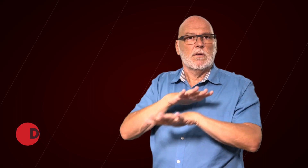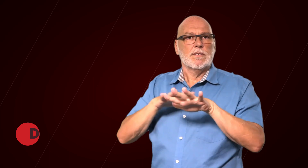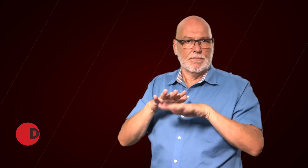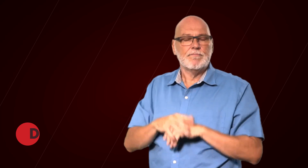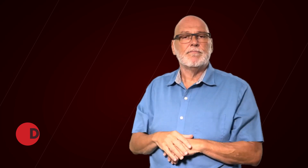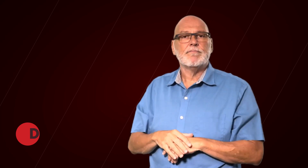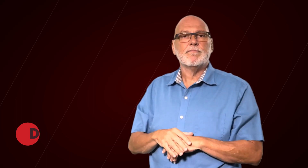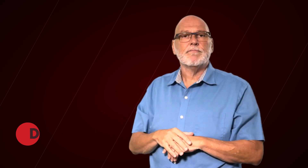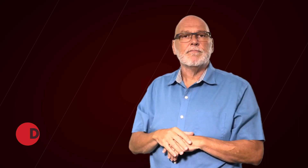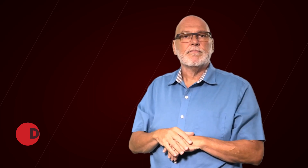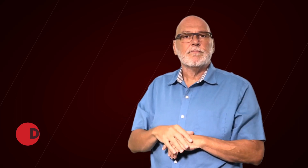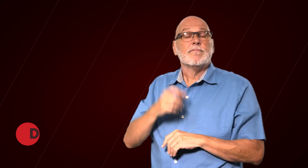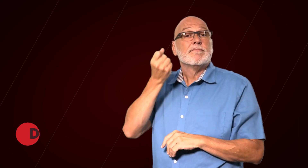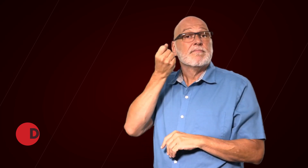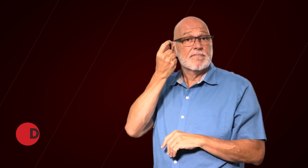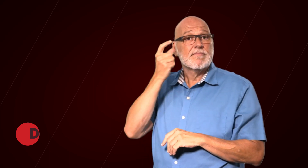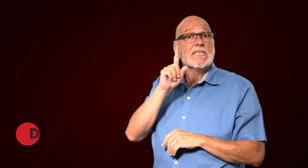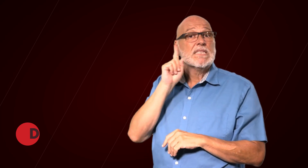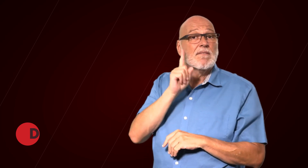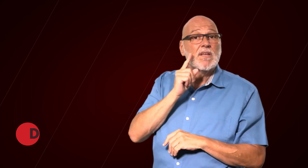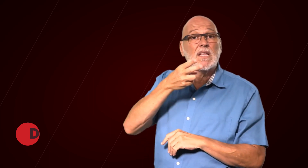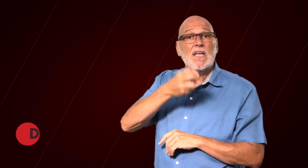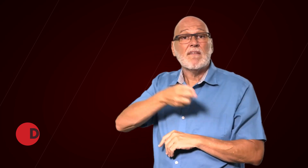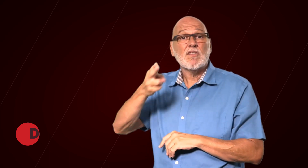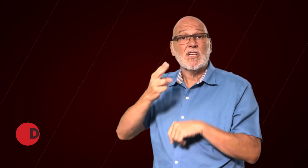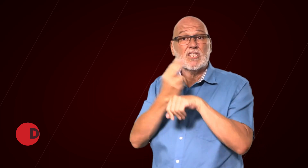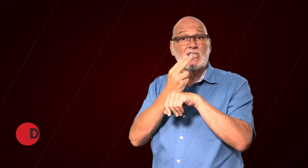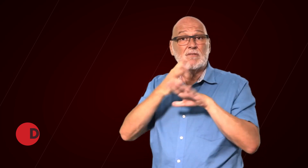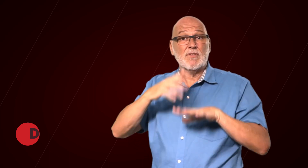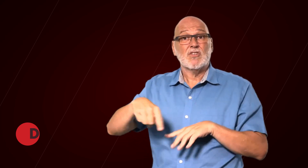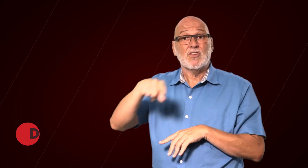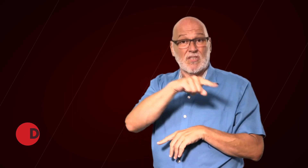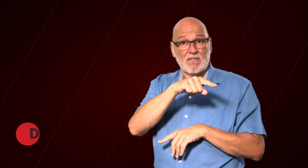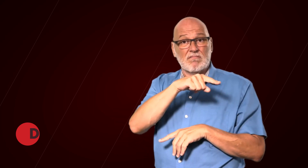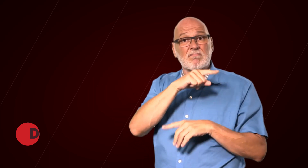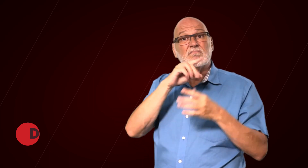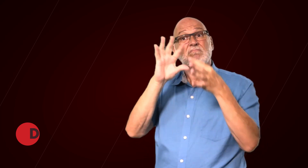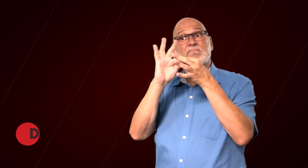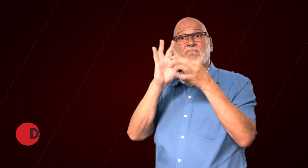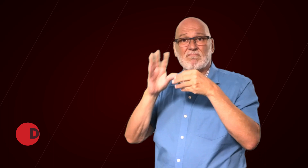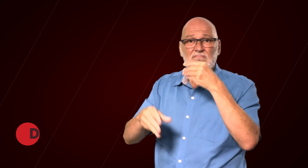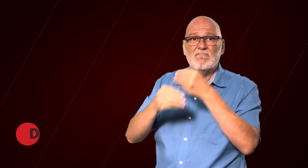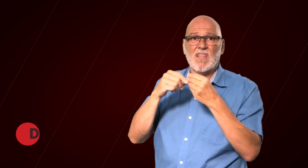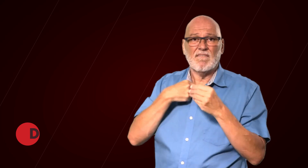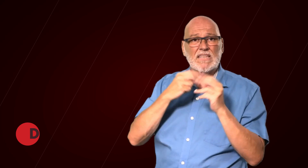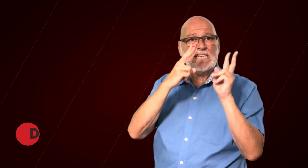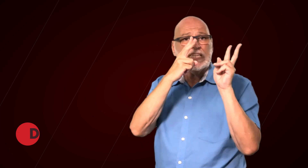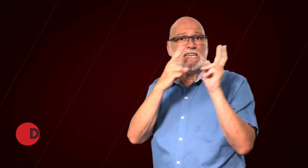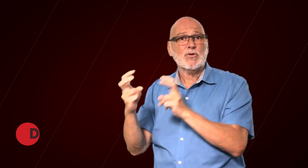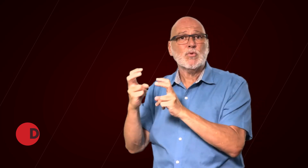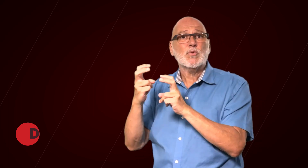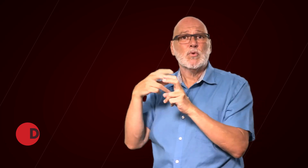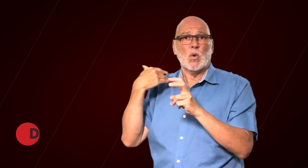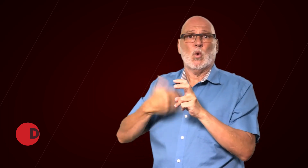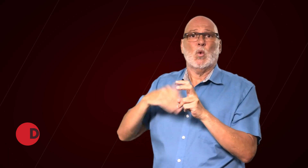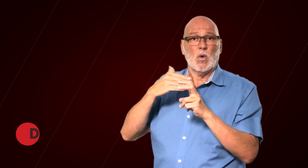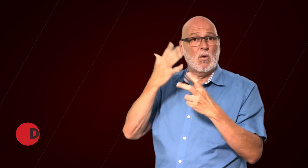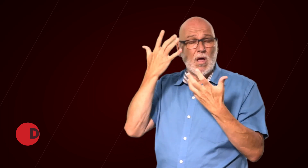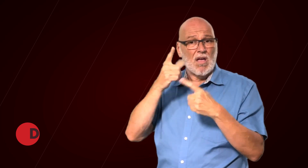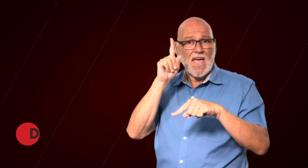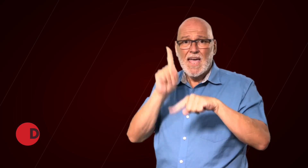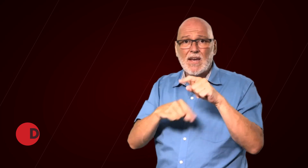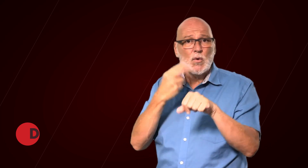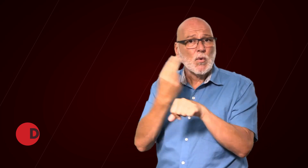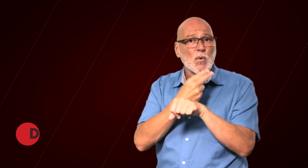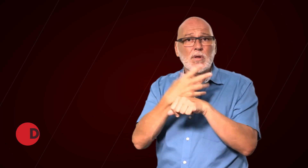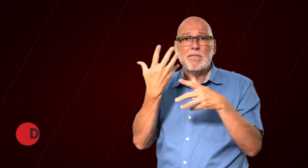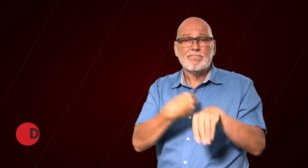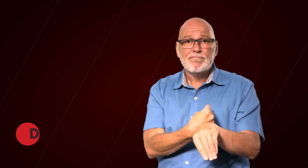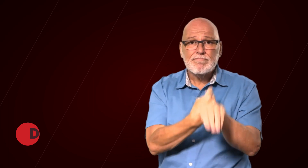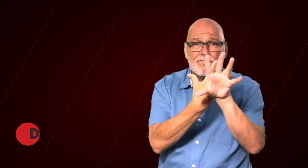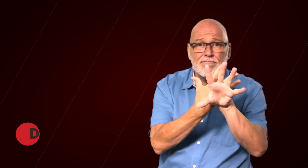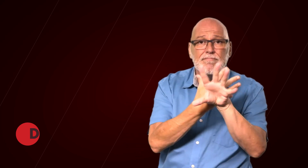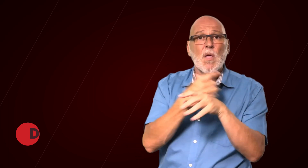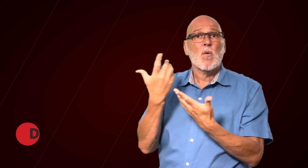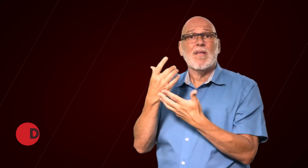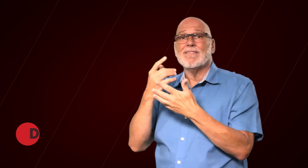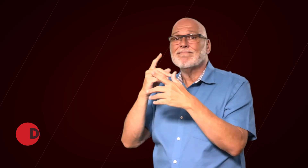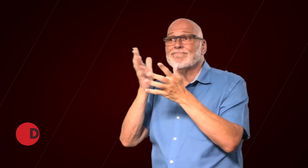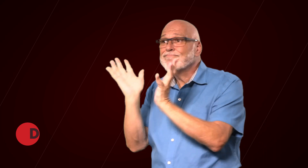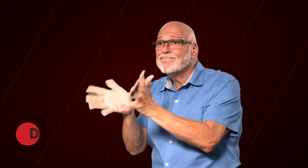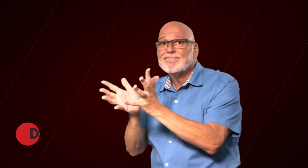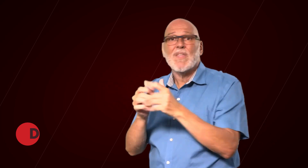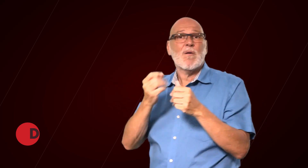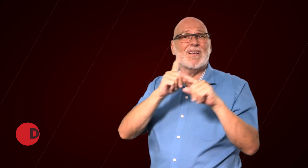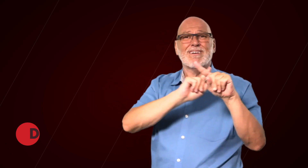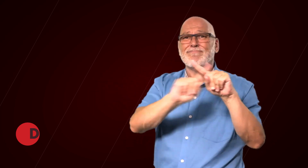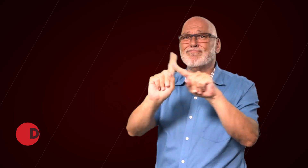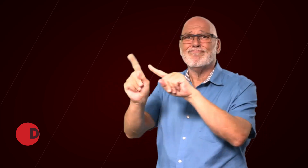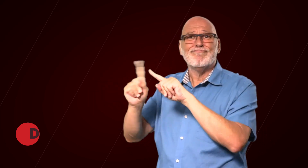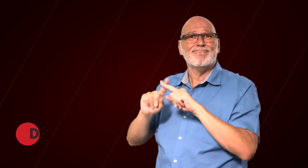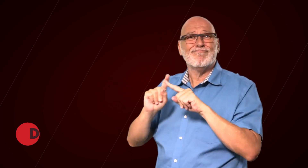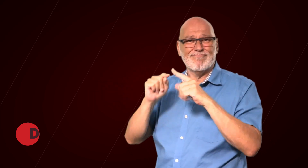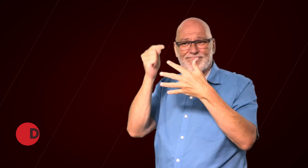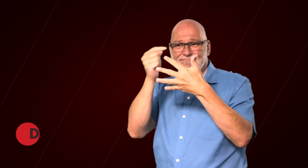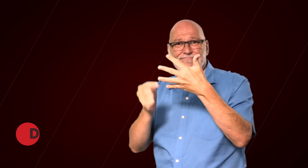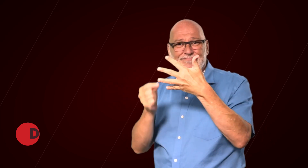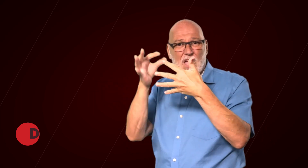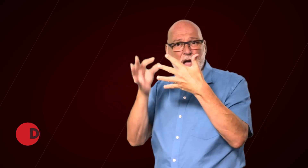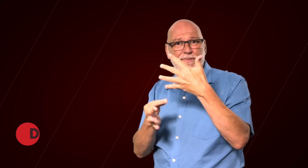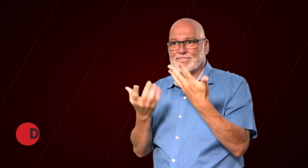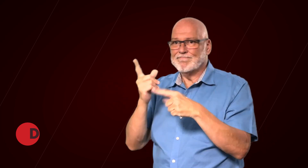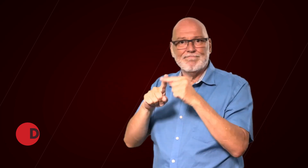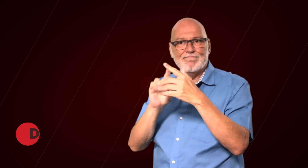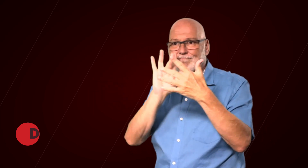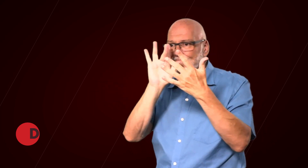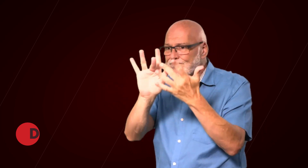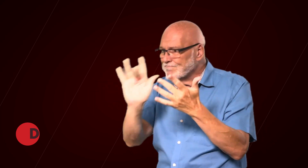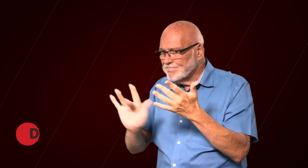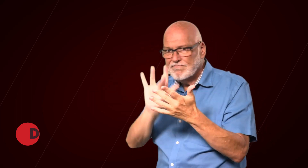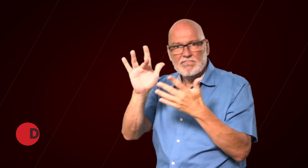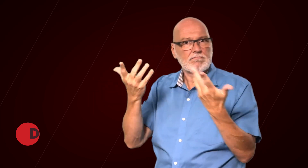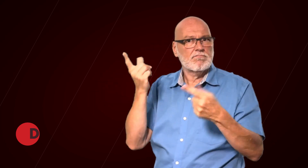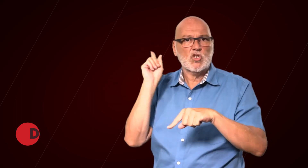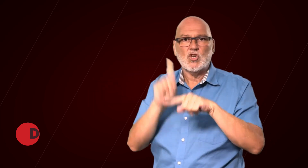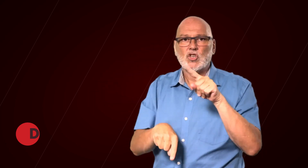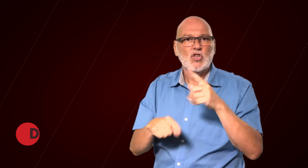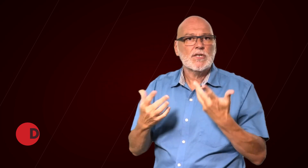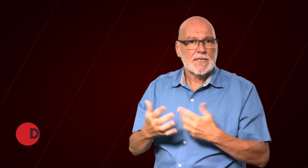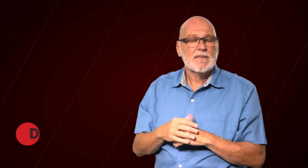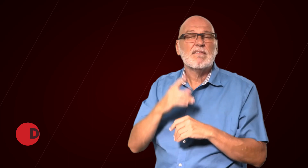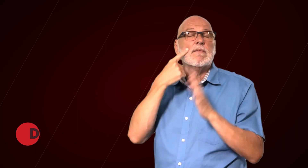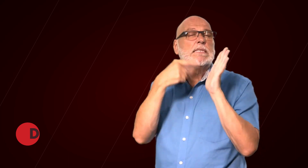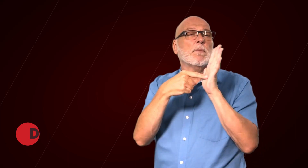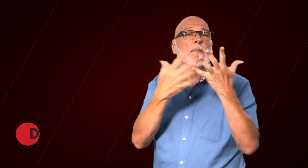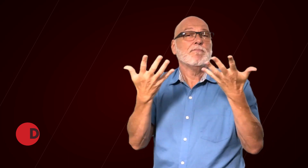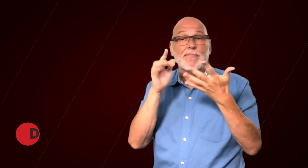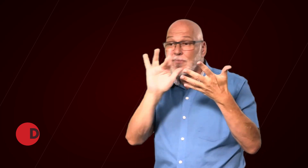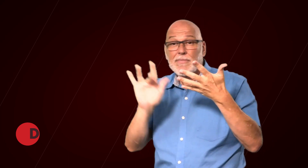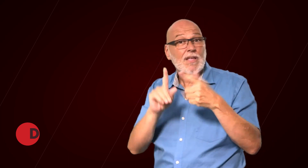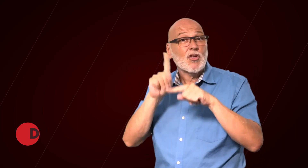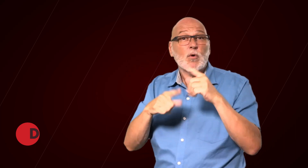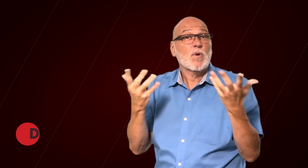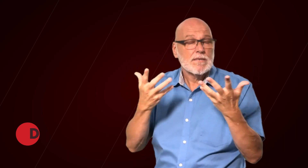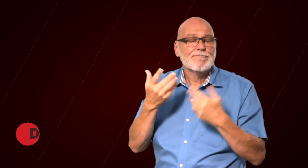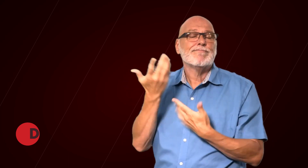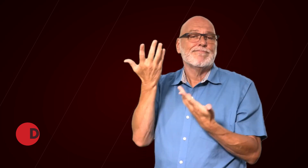but Deaf and hard of hearing consumers had additional issues like not being able